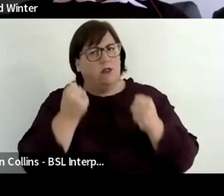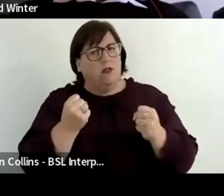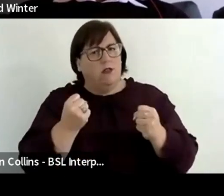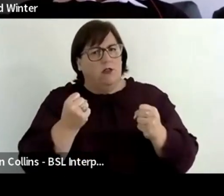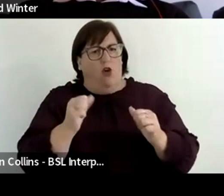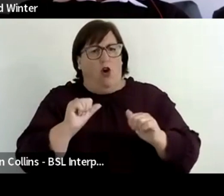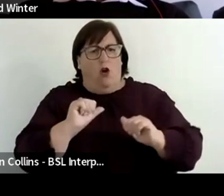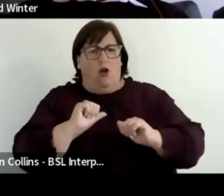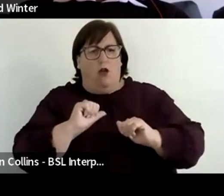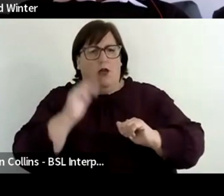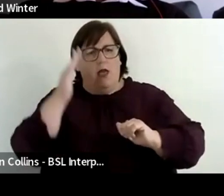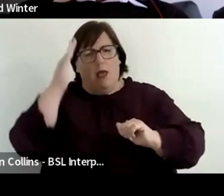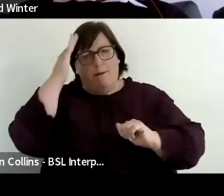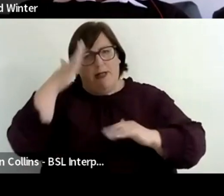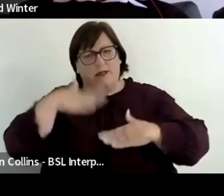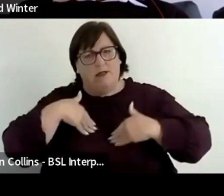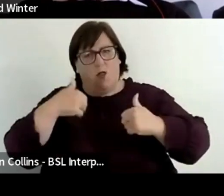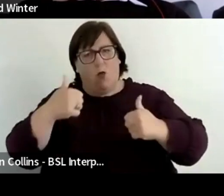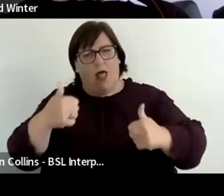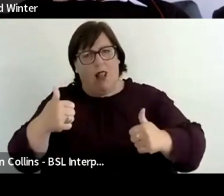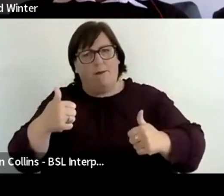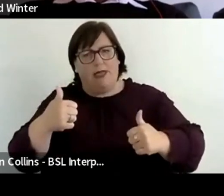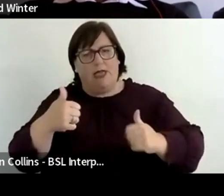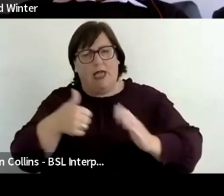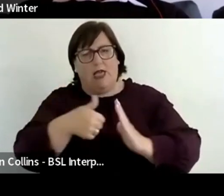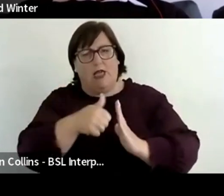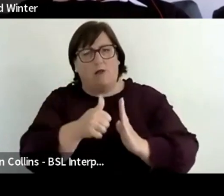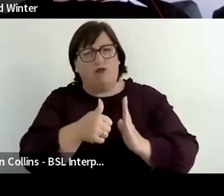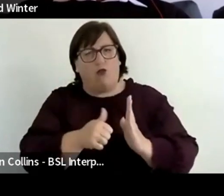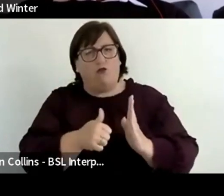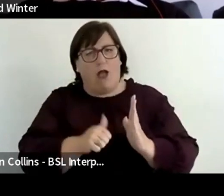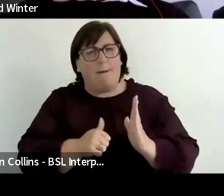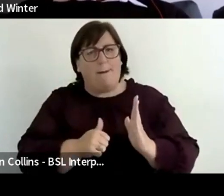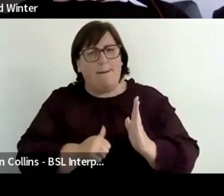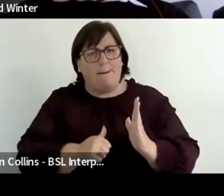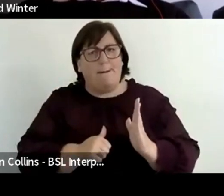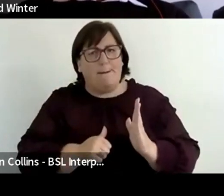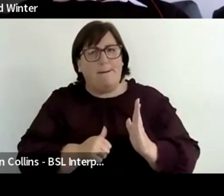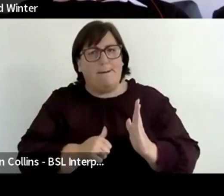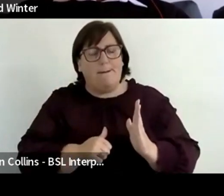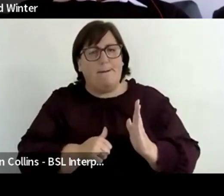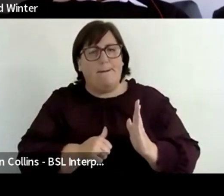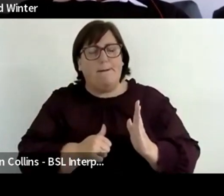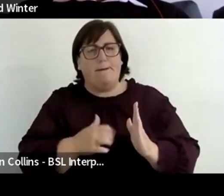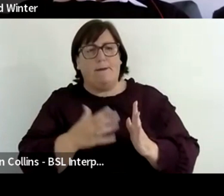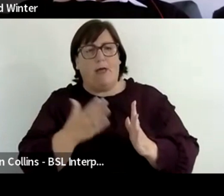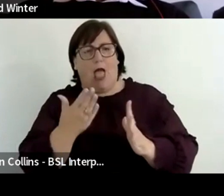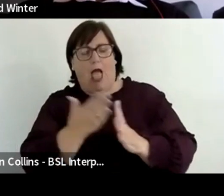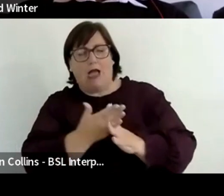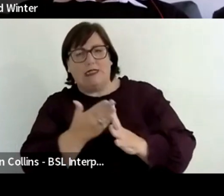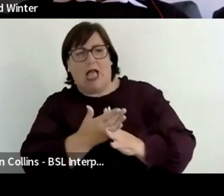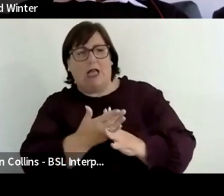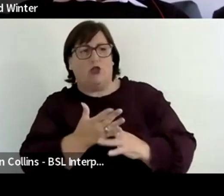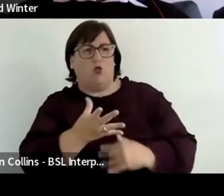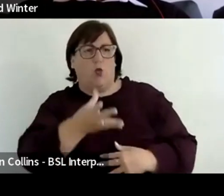That is really helpful where we have access to not just learning opportunities to learn about mental